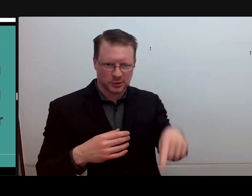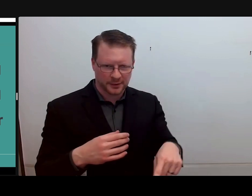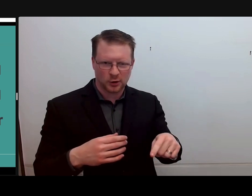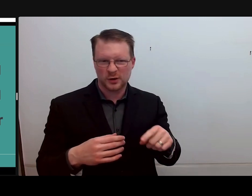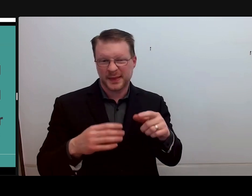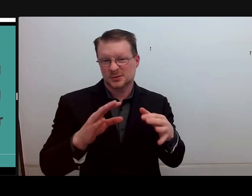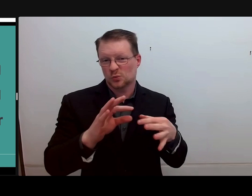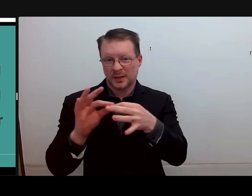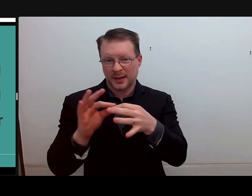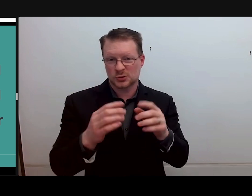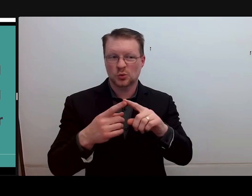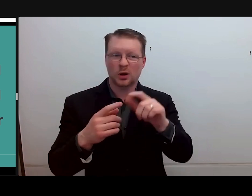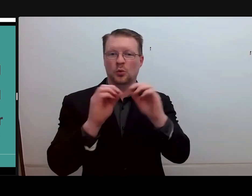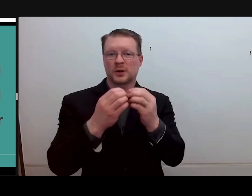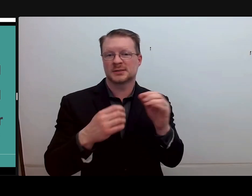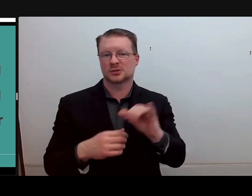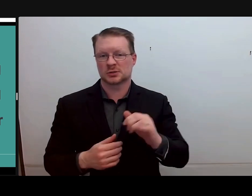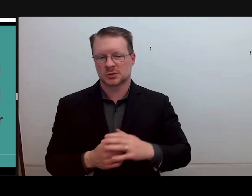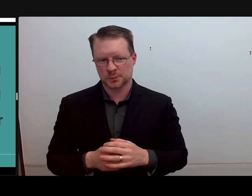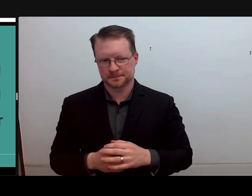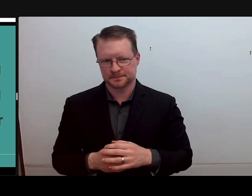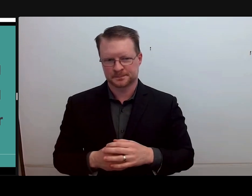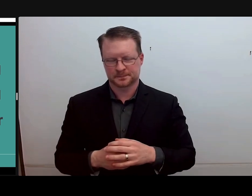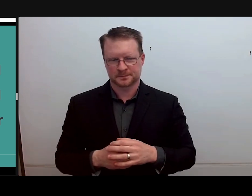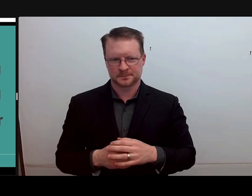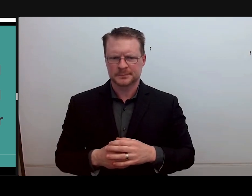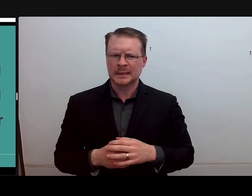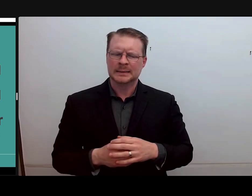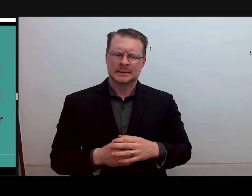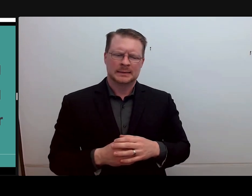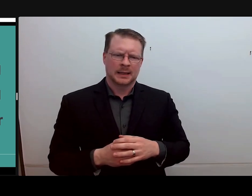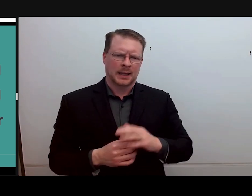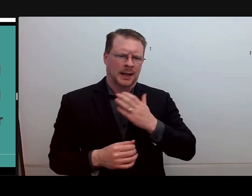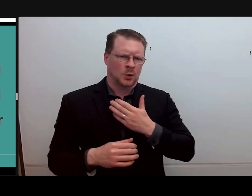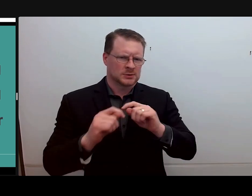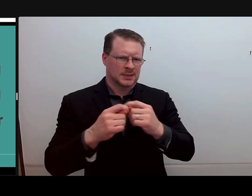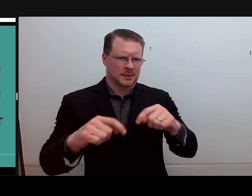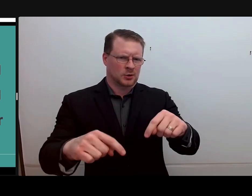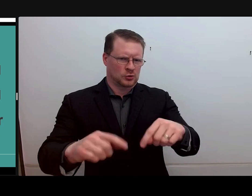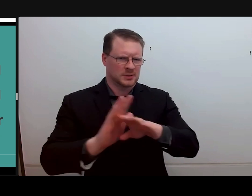there is so much information there that is related to other organizations as well,